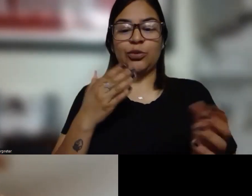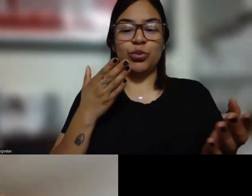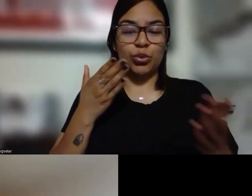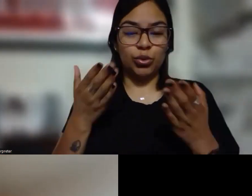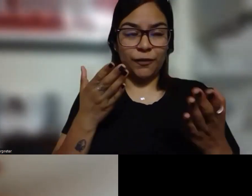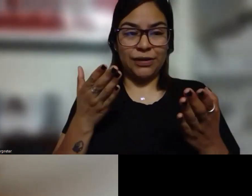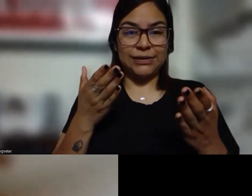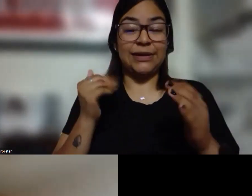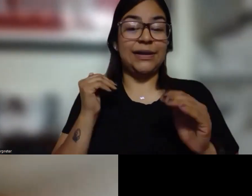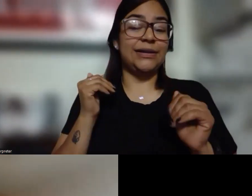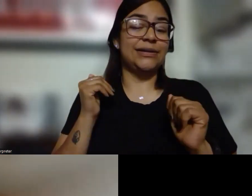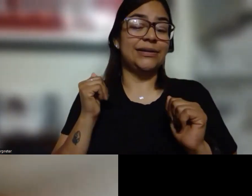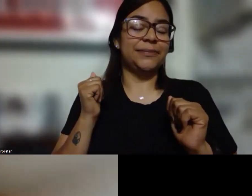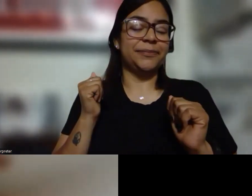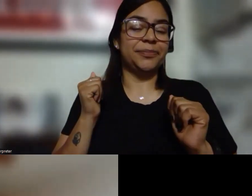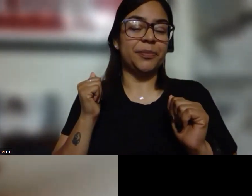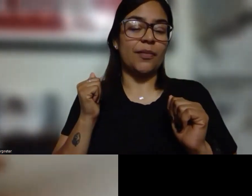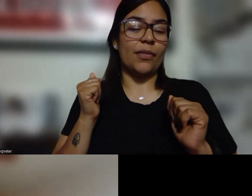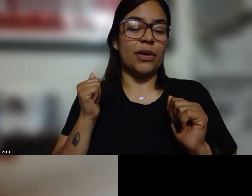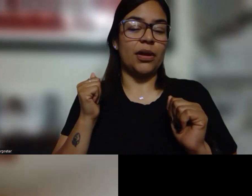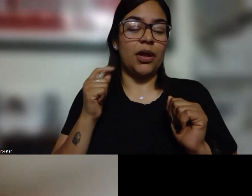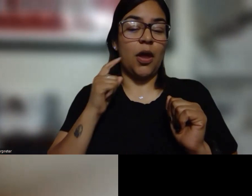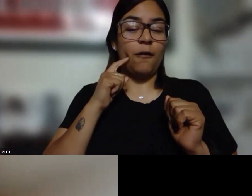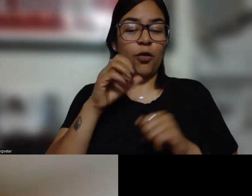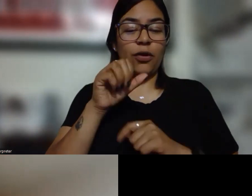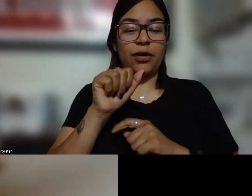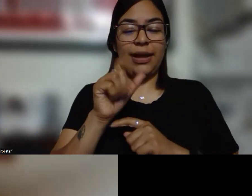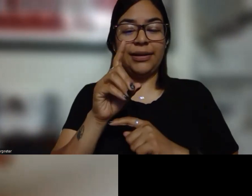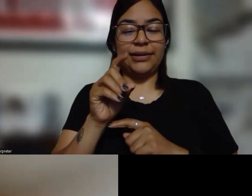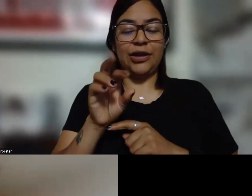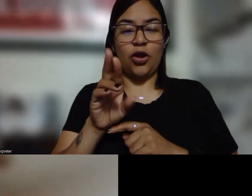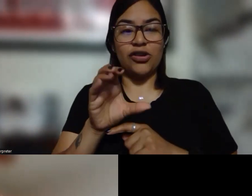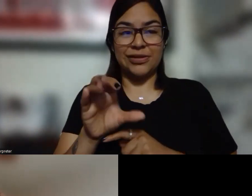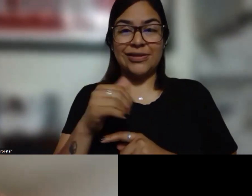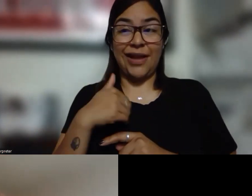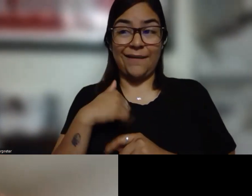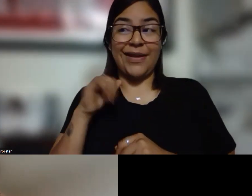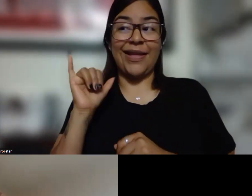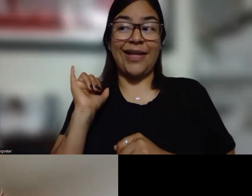order for the adrcs to make connections and help people get connected it seems like throughout